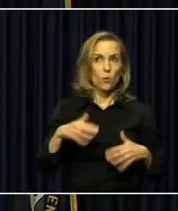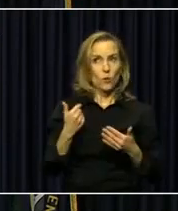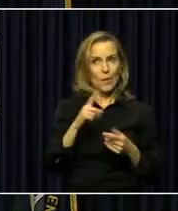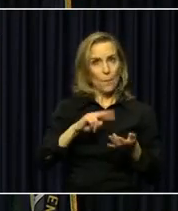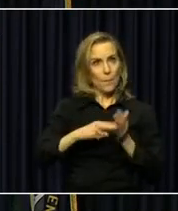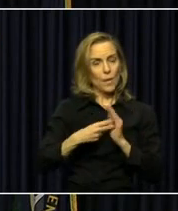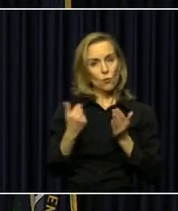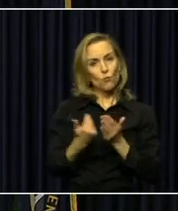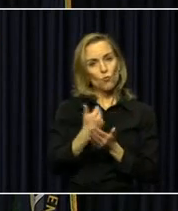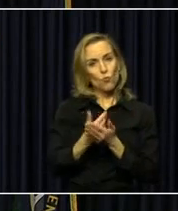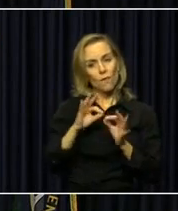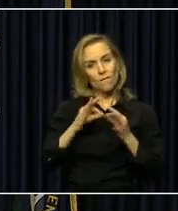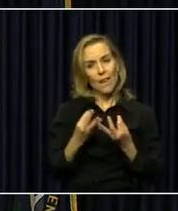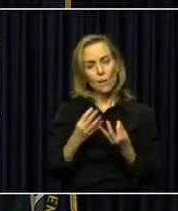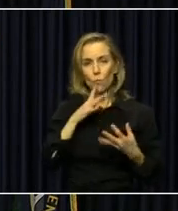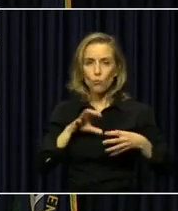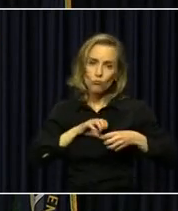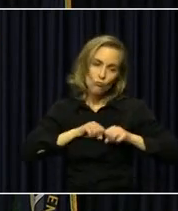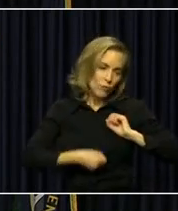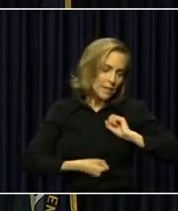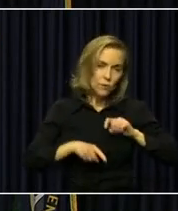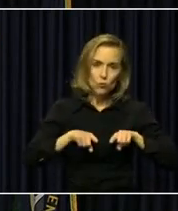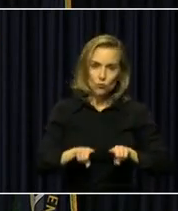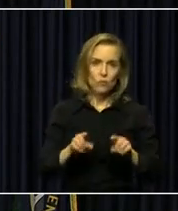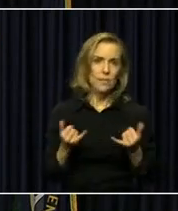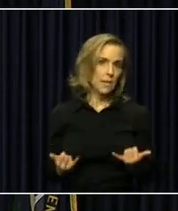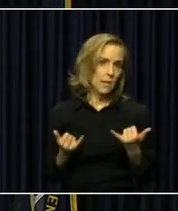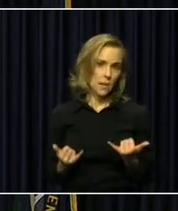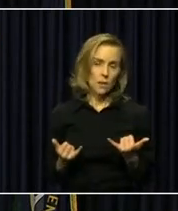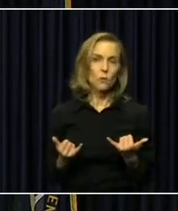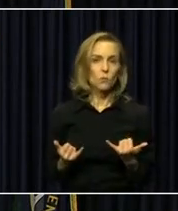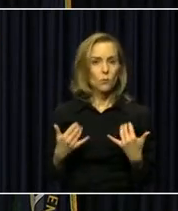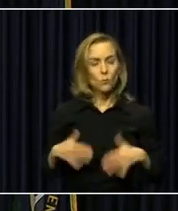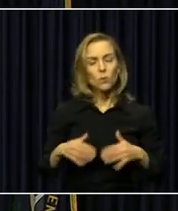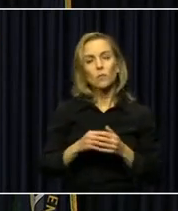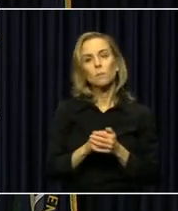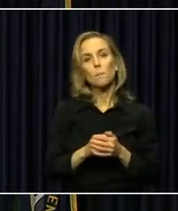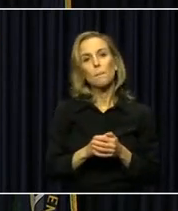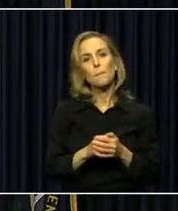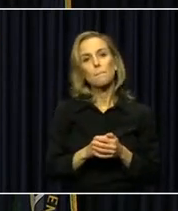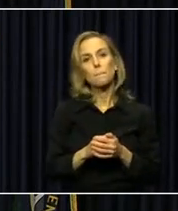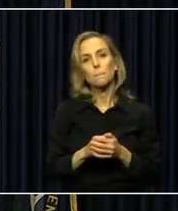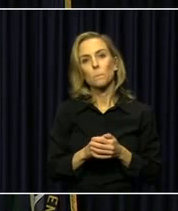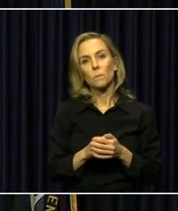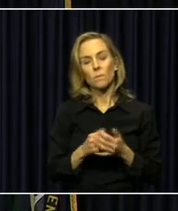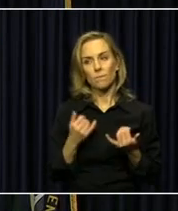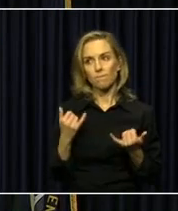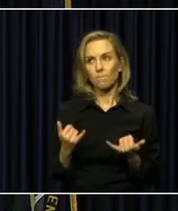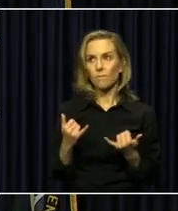THERE AND FOLKS ARE TYPICALLY -- TESTING UP THERE, AND FOLKS